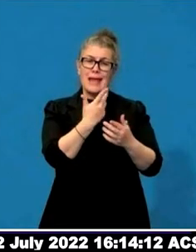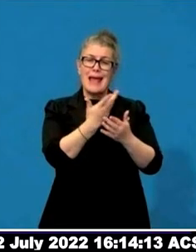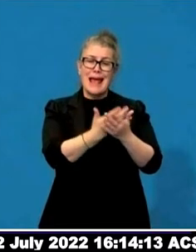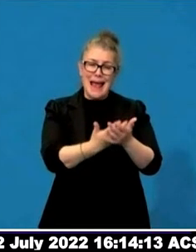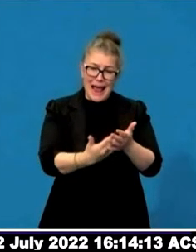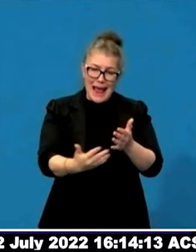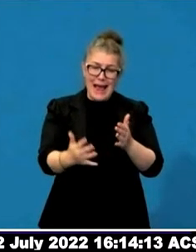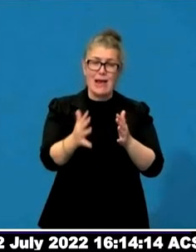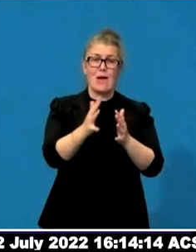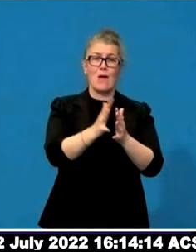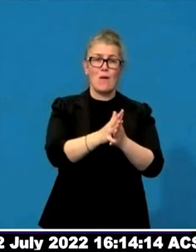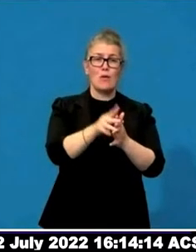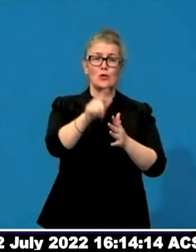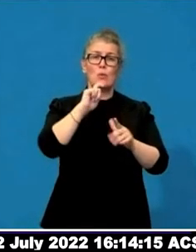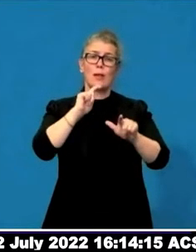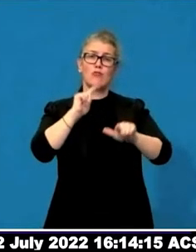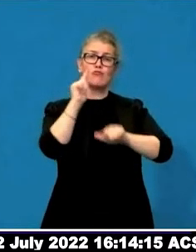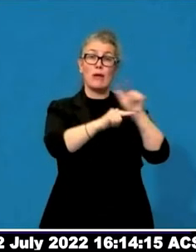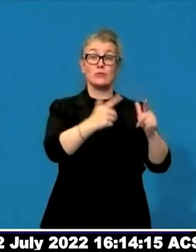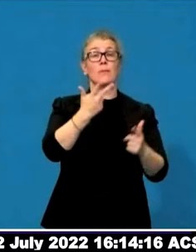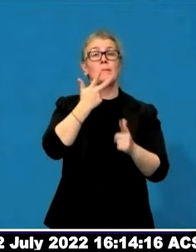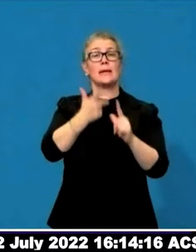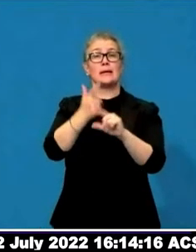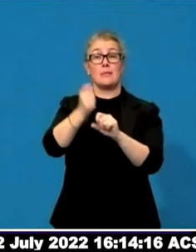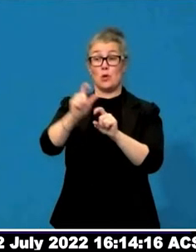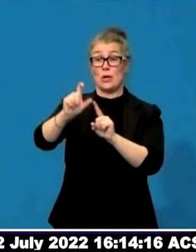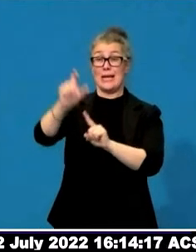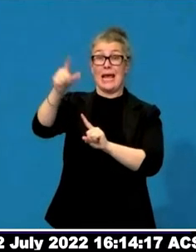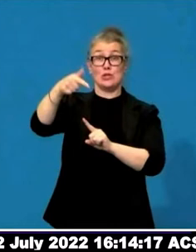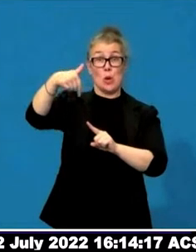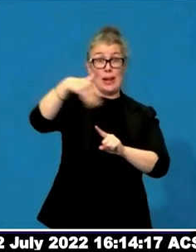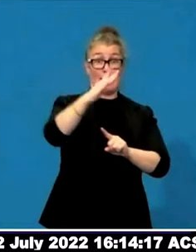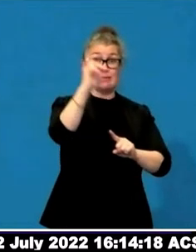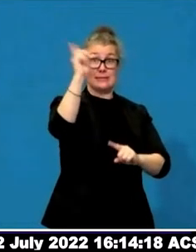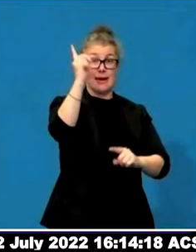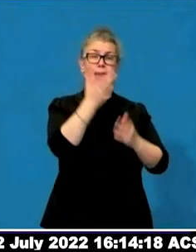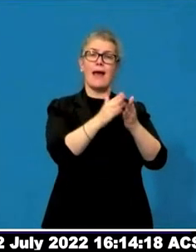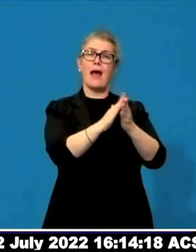So if you were to leave Cairns today, how would you be able to get back to TI?